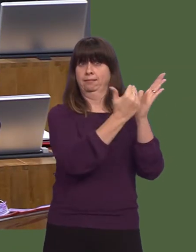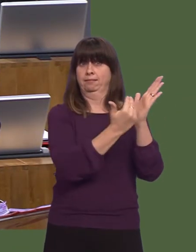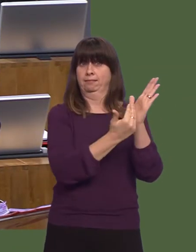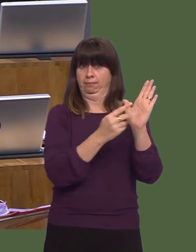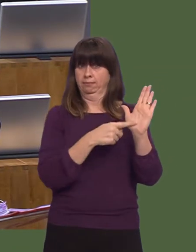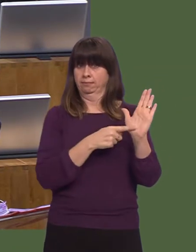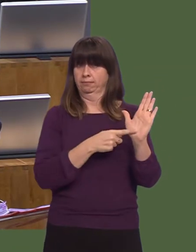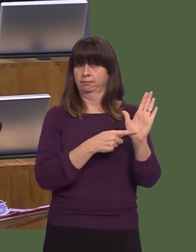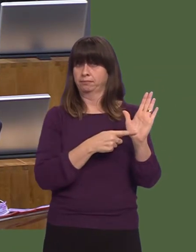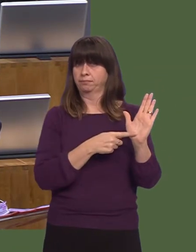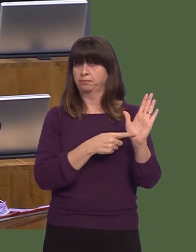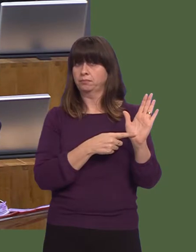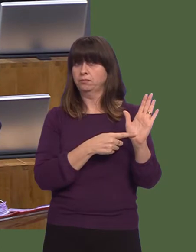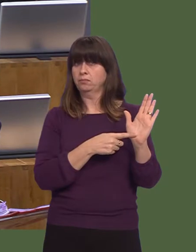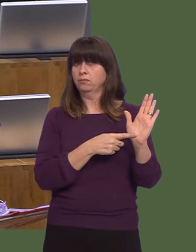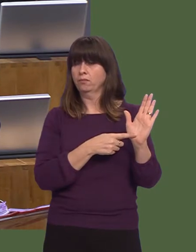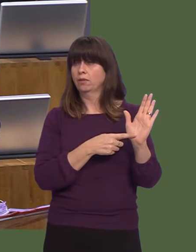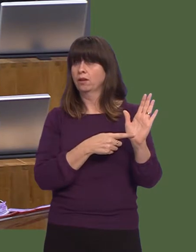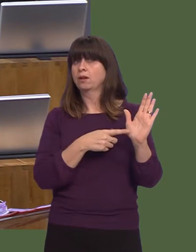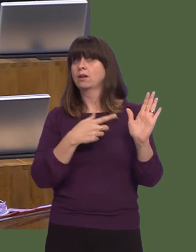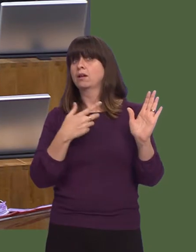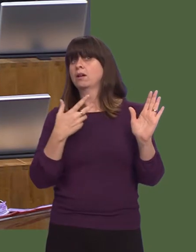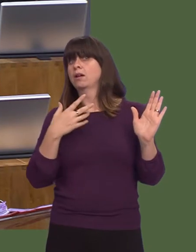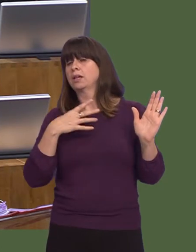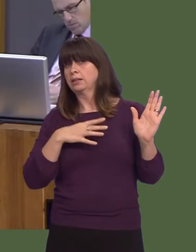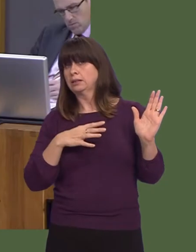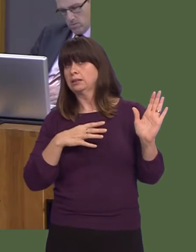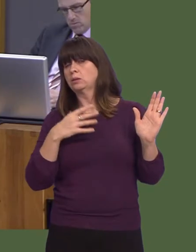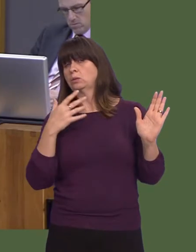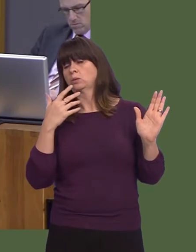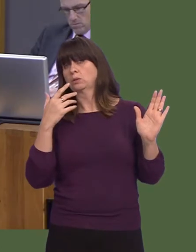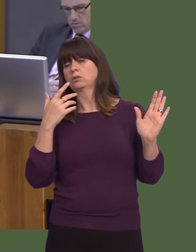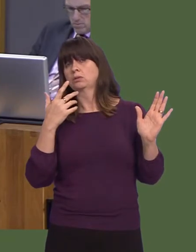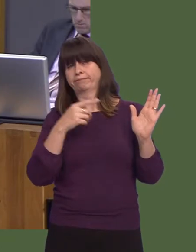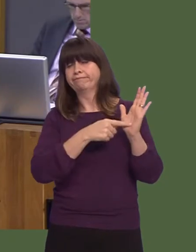cael ei adeiladu ar sylfaen o gydnabod y ffaith bod yna hawliau gyda phobl ‚ dementia? Ac